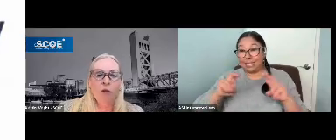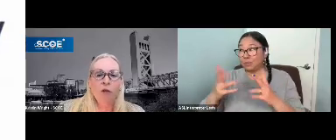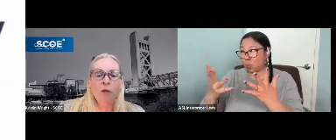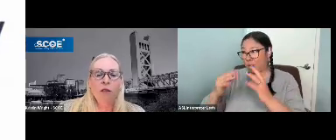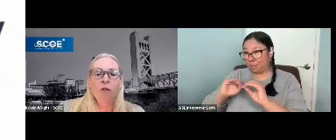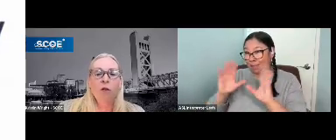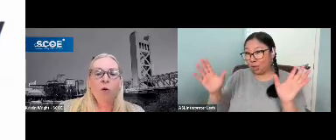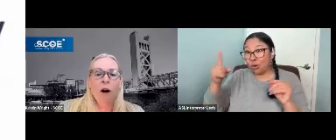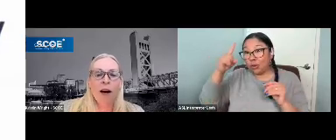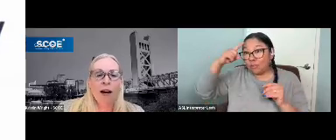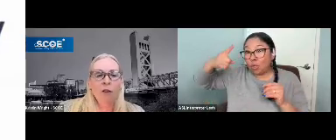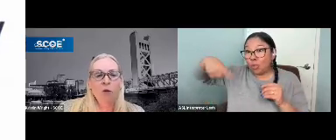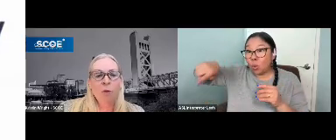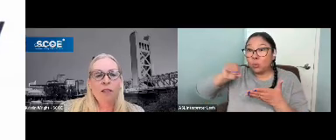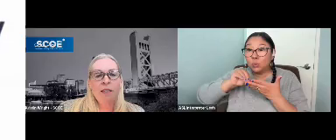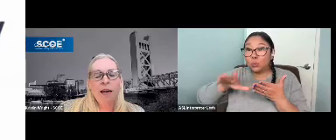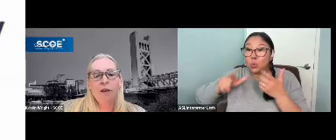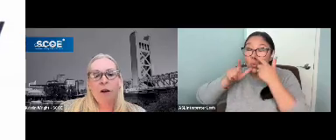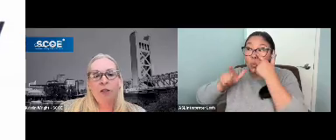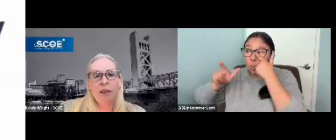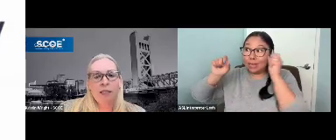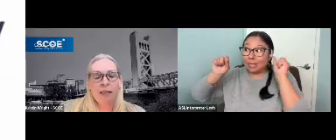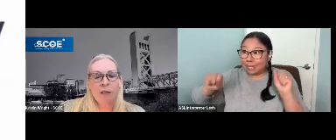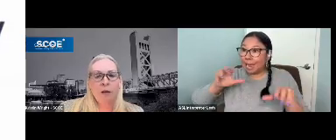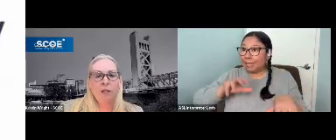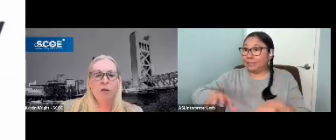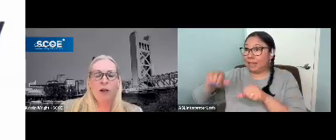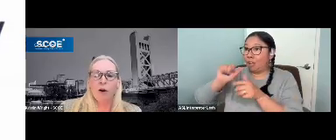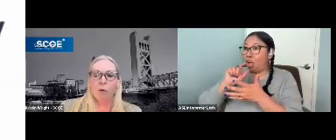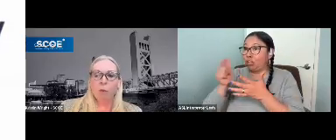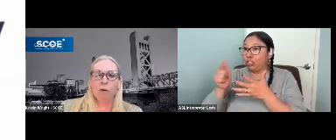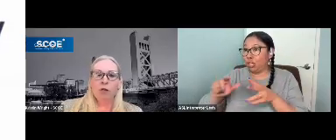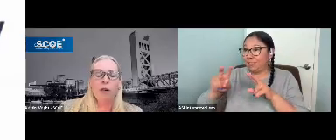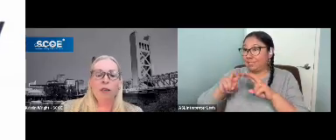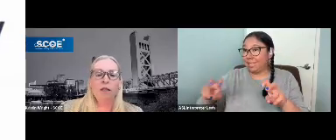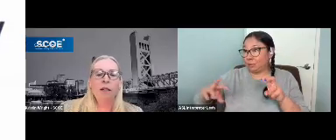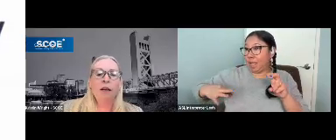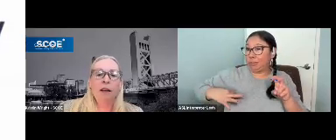are for the students who are eligible to take the alternate assessment. So that group of students